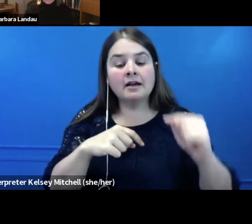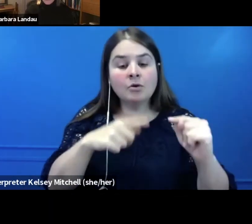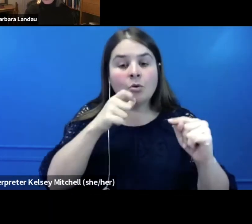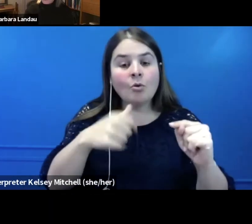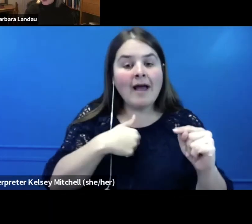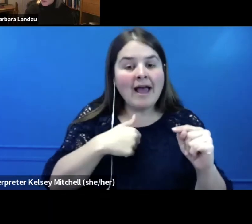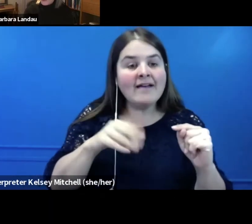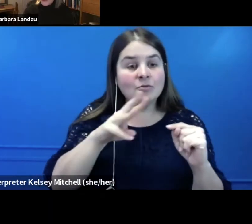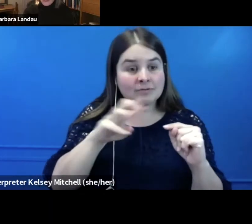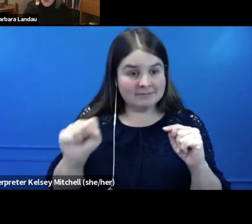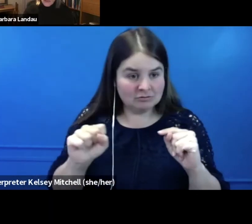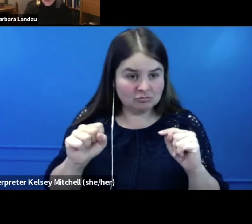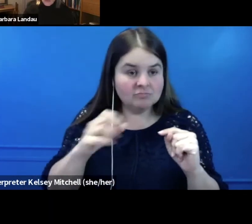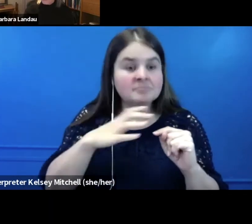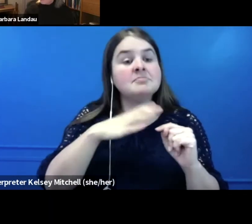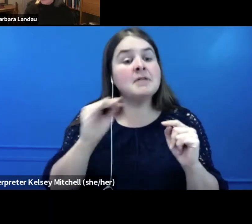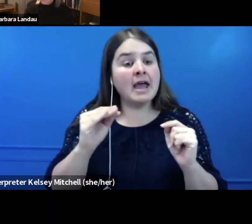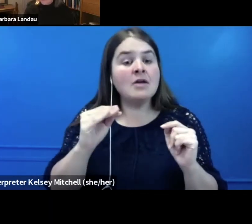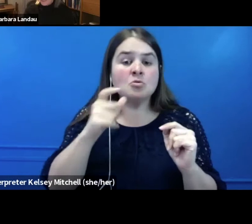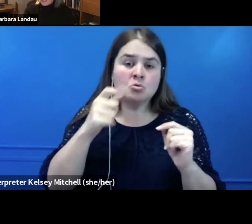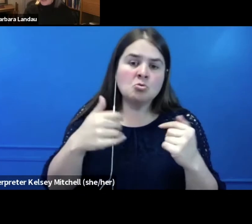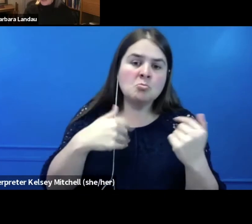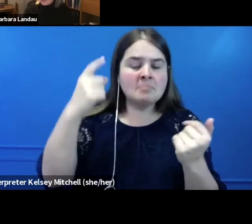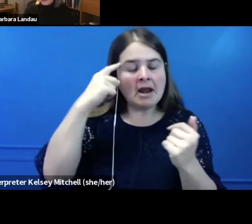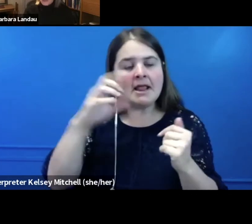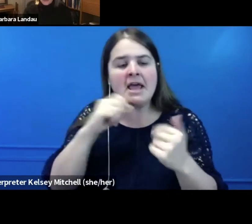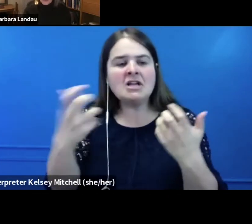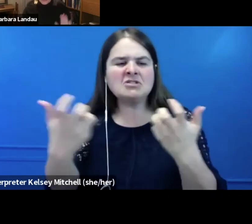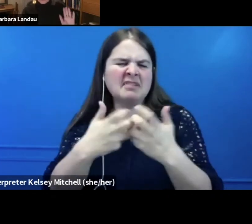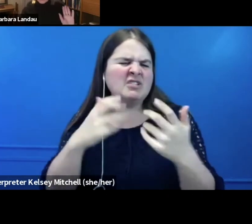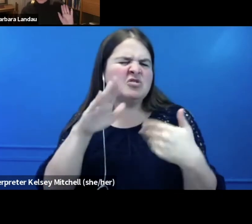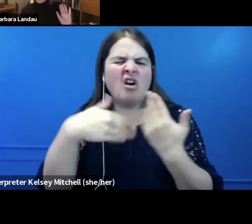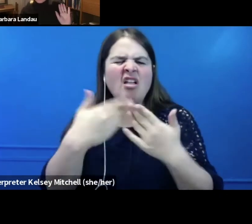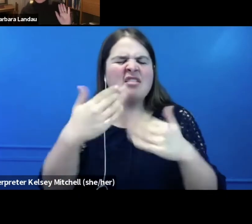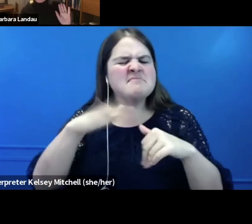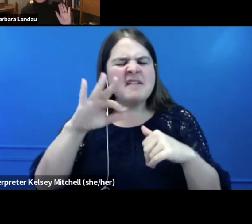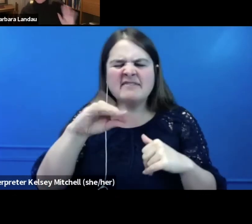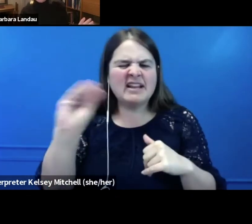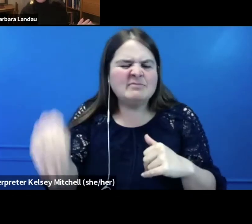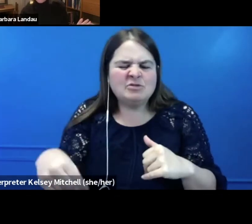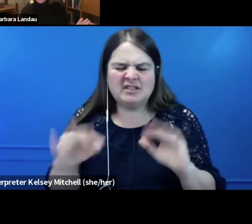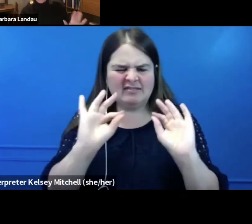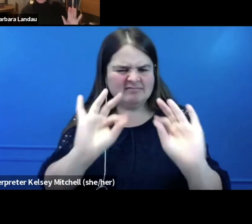matches also are doing quite well it's